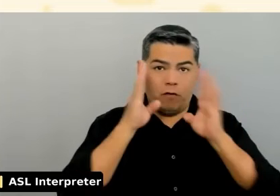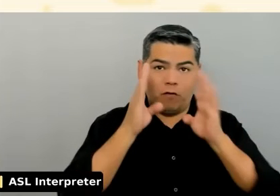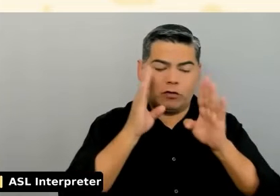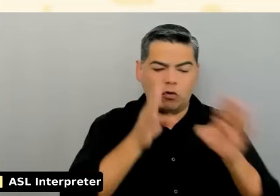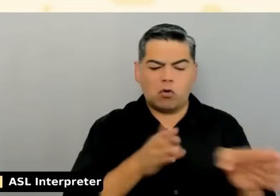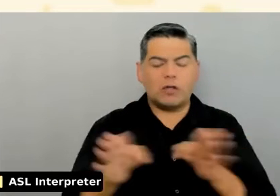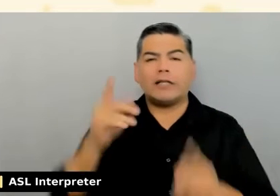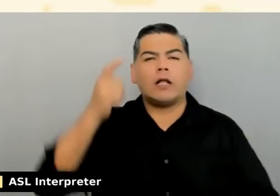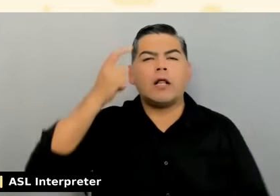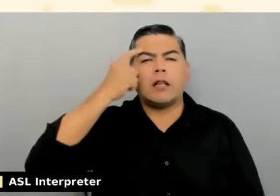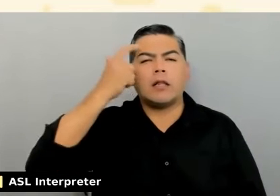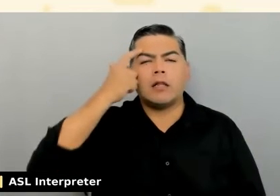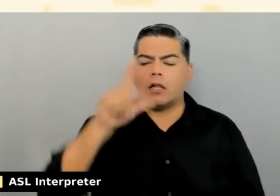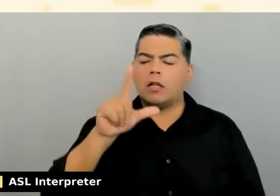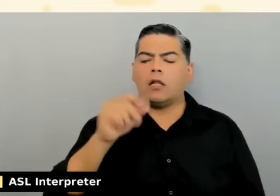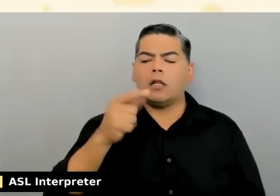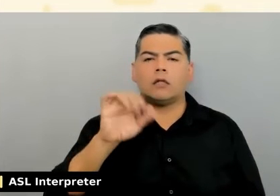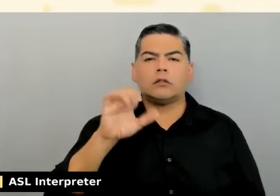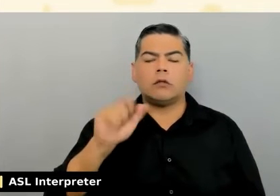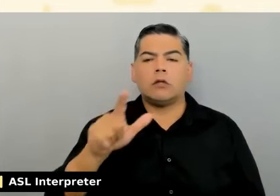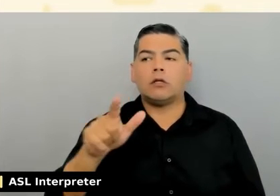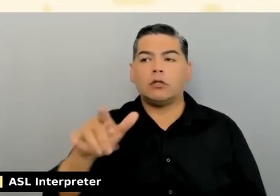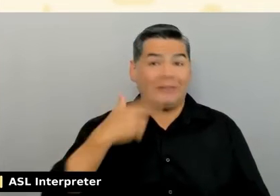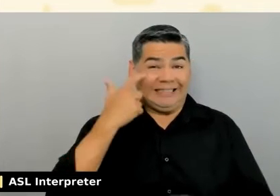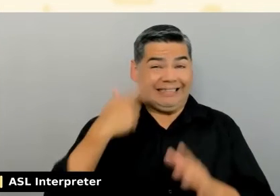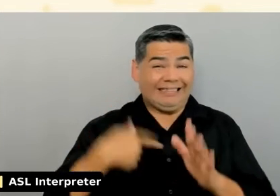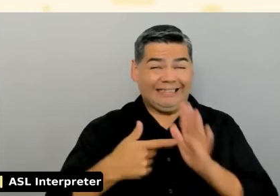So when there are links, we saw the example of BarrierBreak website